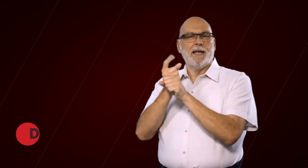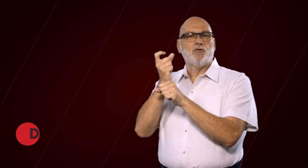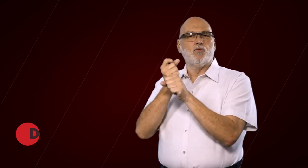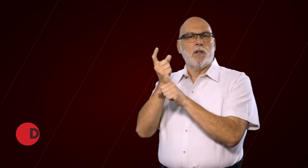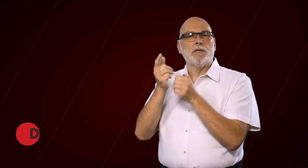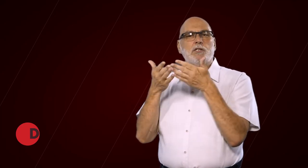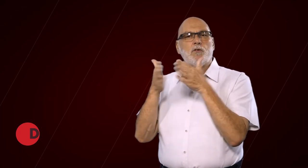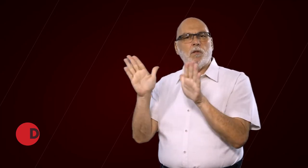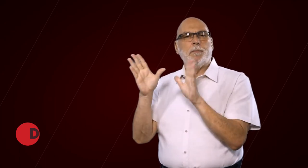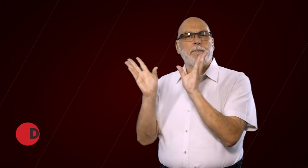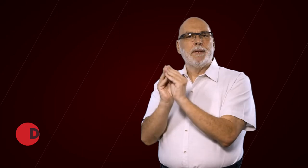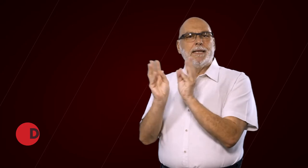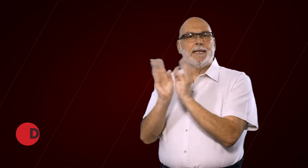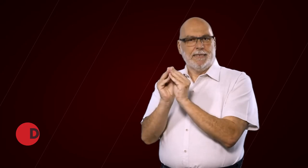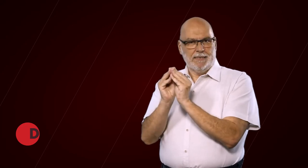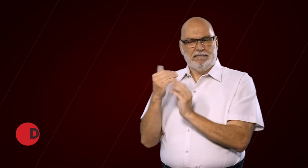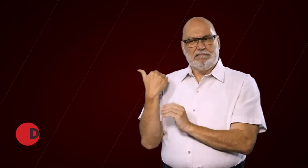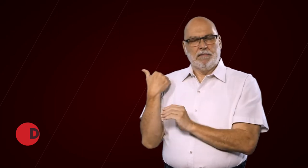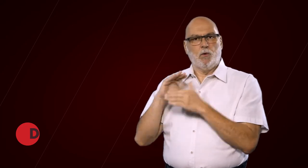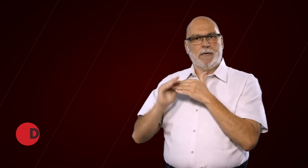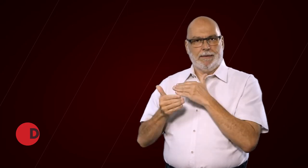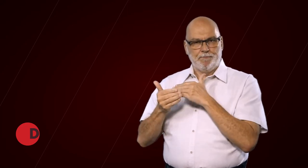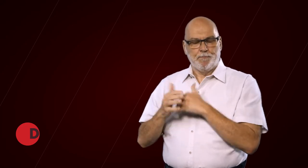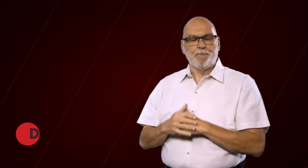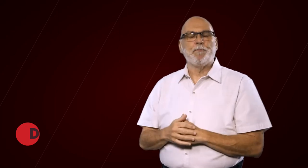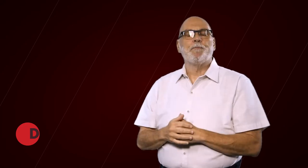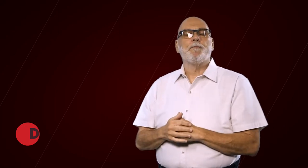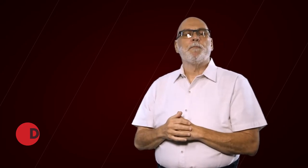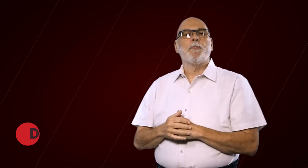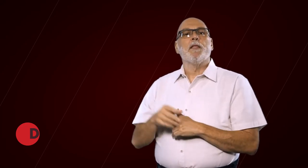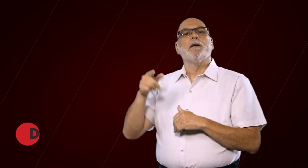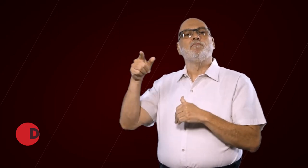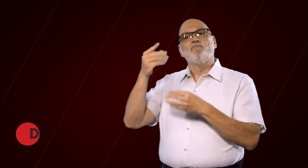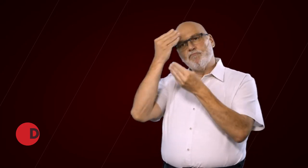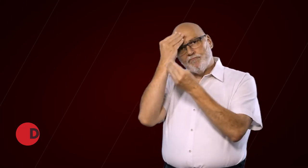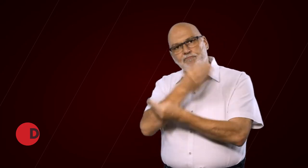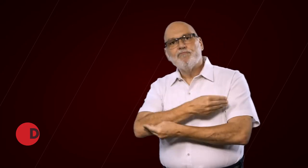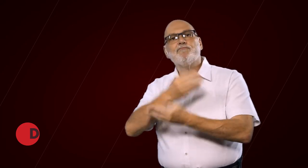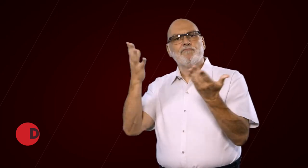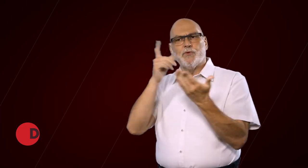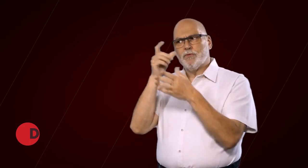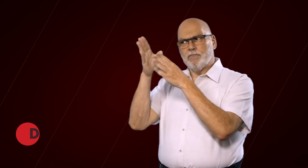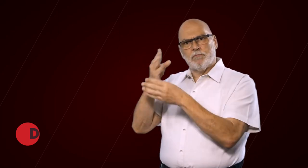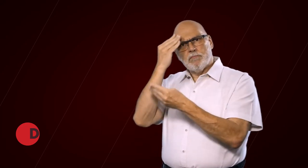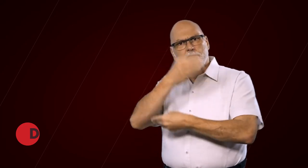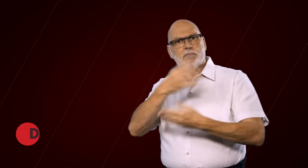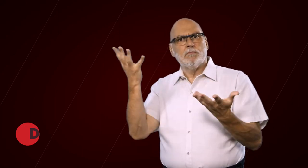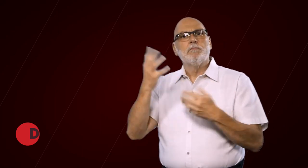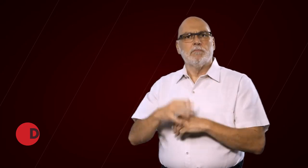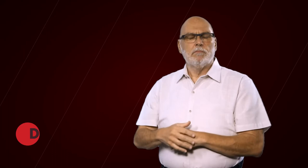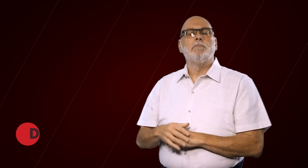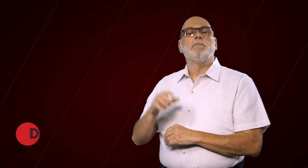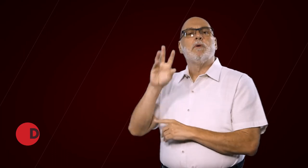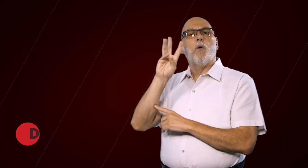on August 3rd that their annual General Meeting was held the previous weekend.